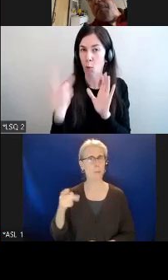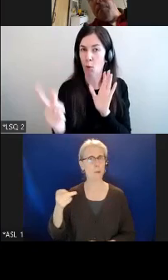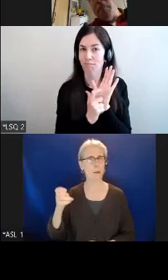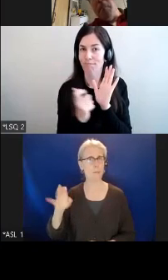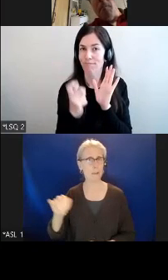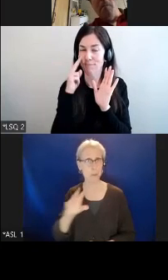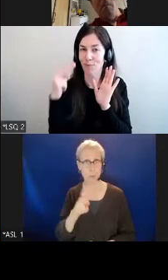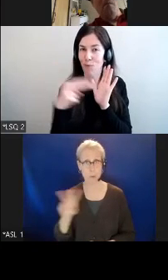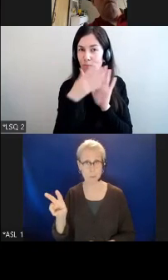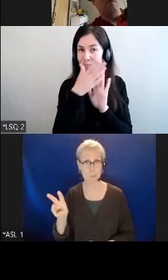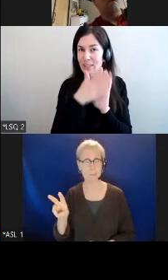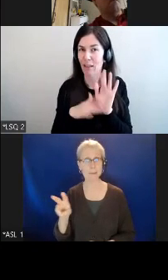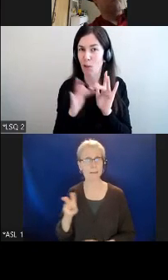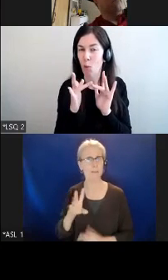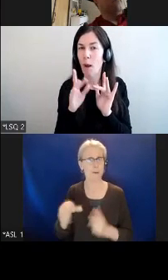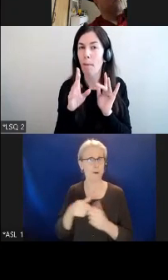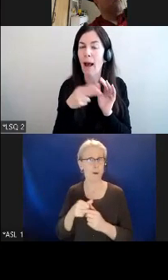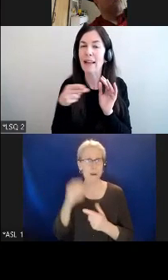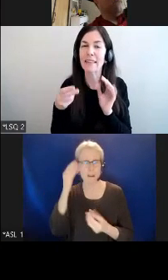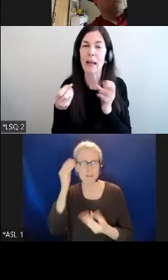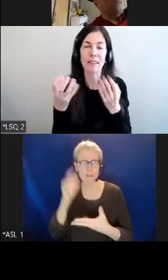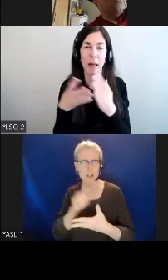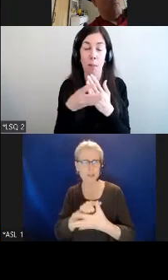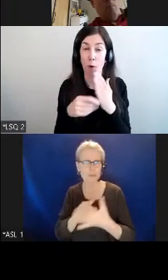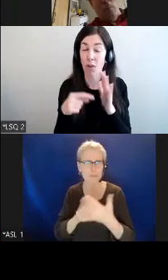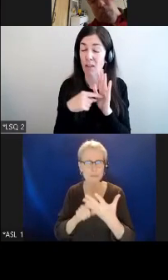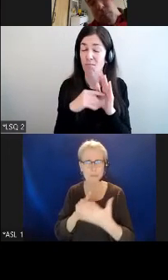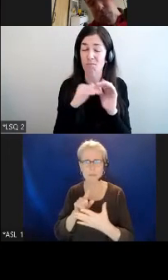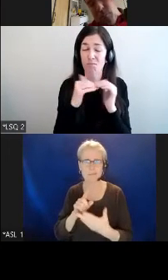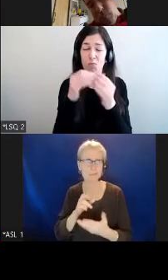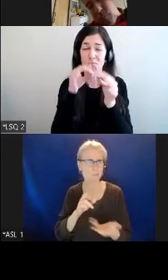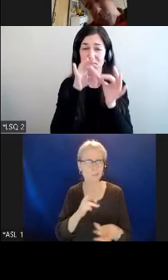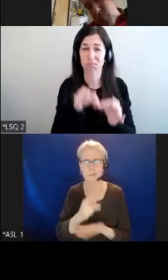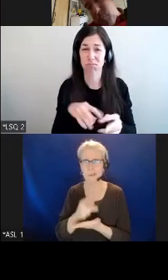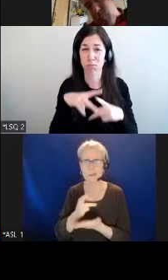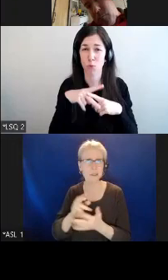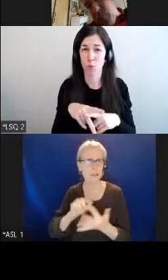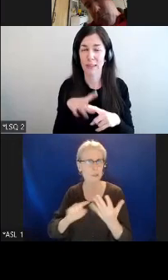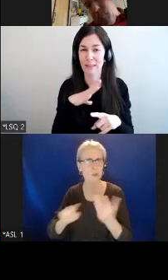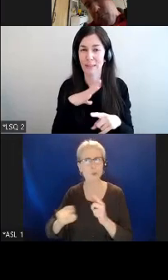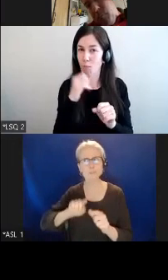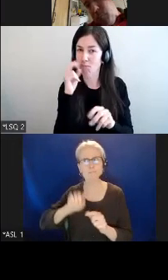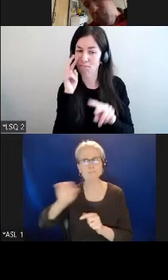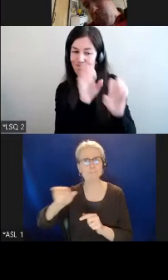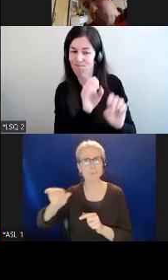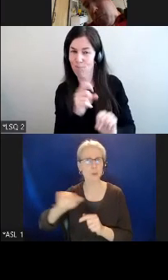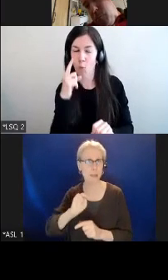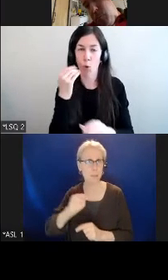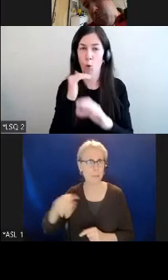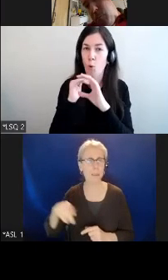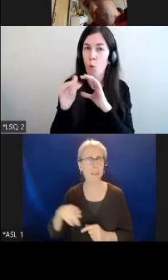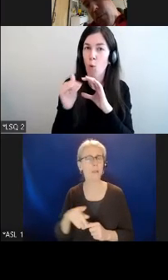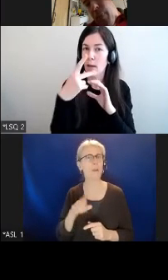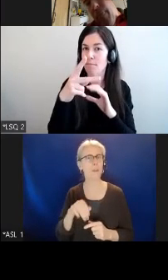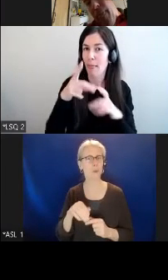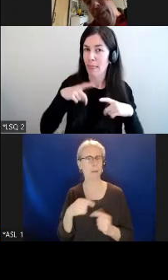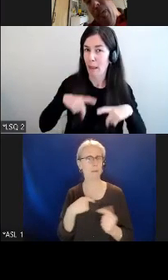YOU WILL NEED TO EASILY ACCESS YOUR M.P. YOU CAN CUSTOMIZE YOUR MESSAGE AND A SAMPLE TEXT